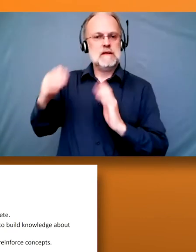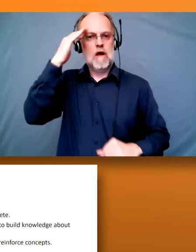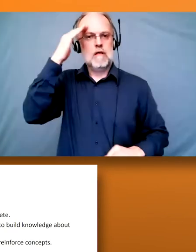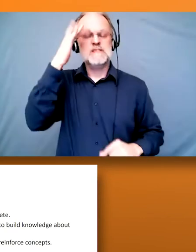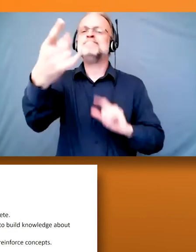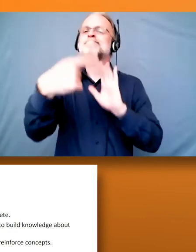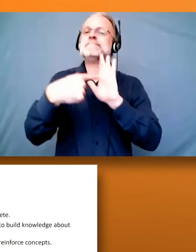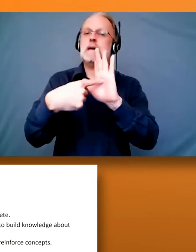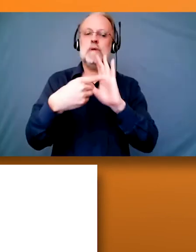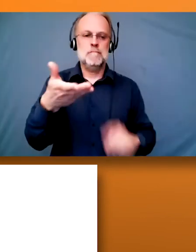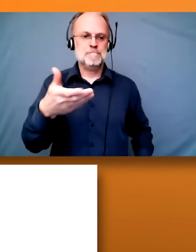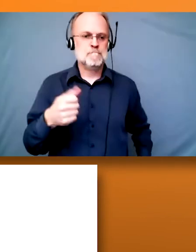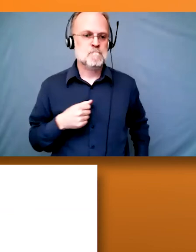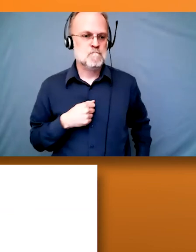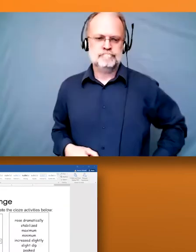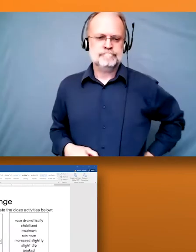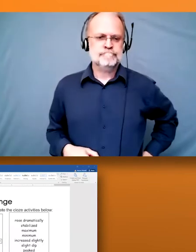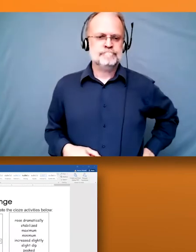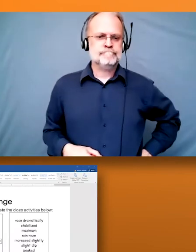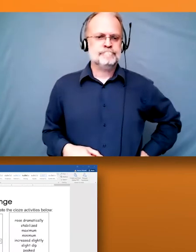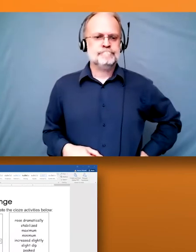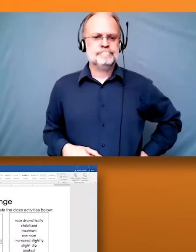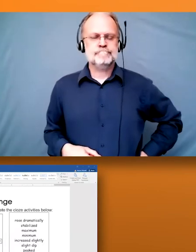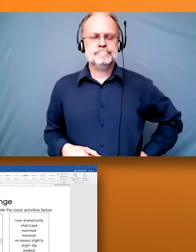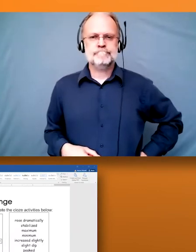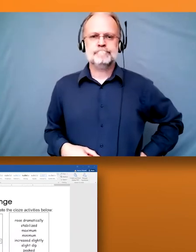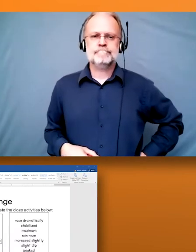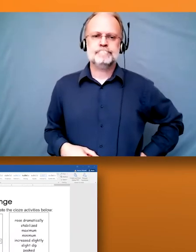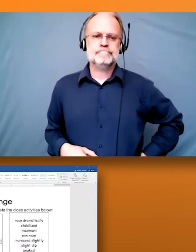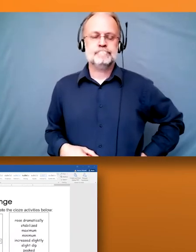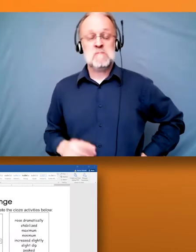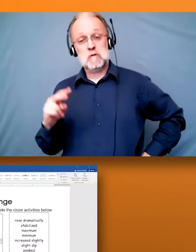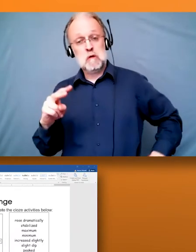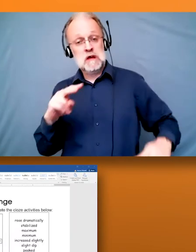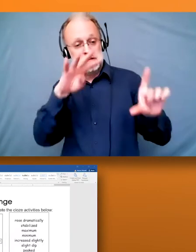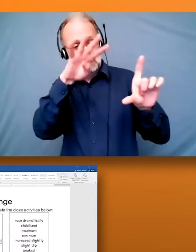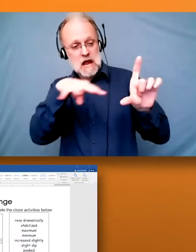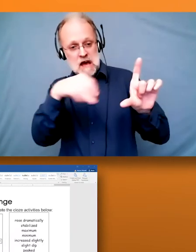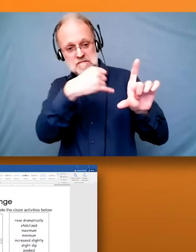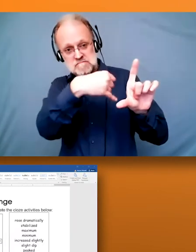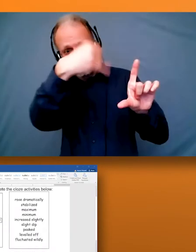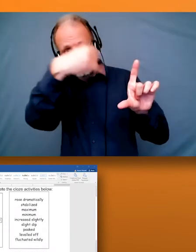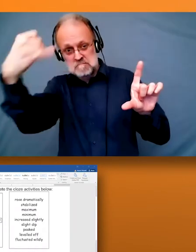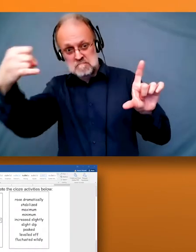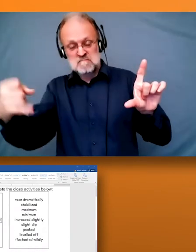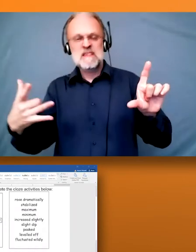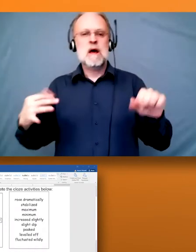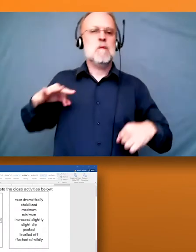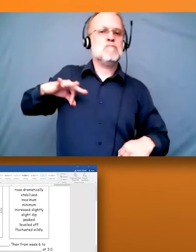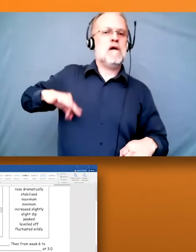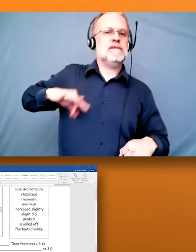And I'll just show you an example. So if you're talking about profits.